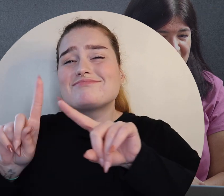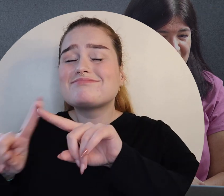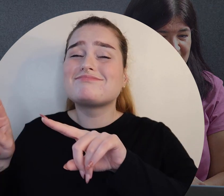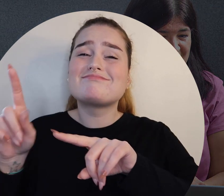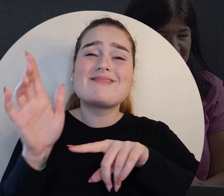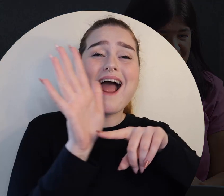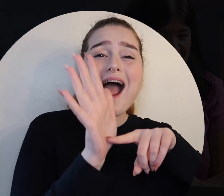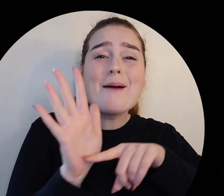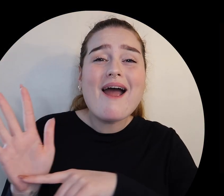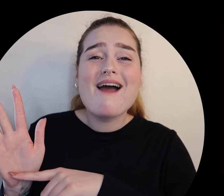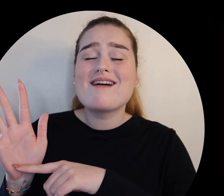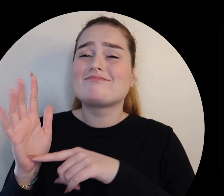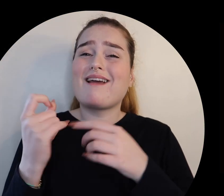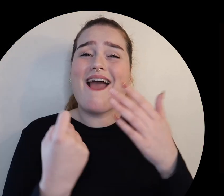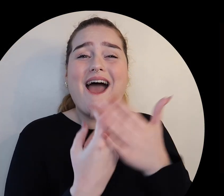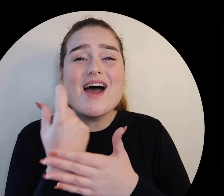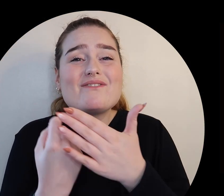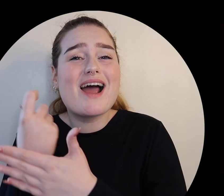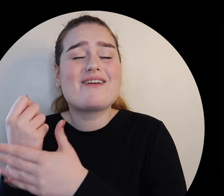There are lots more films and events to enjoy.